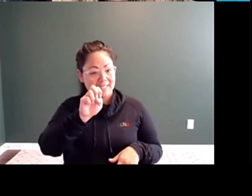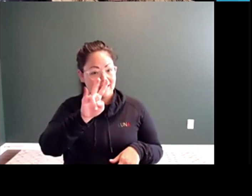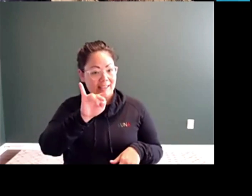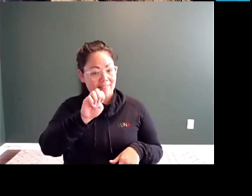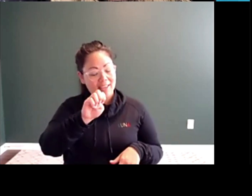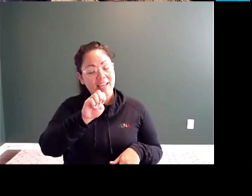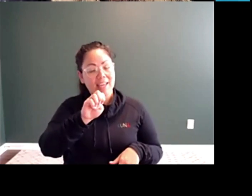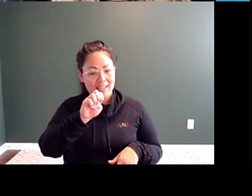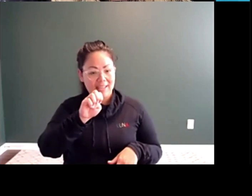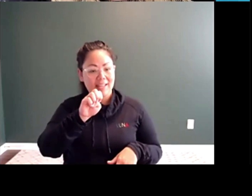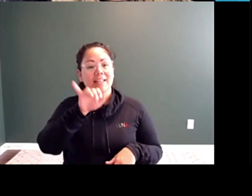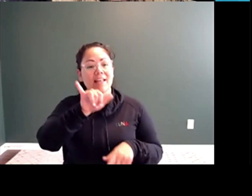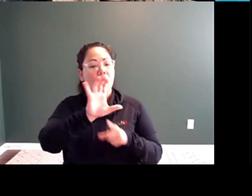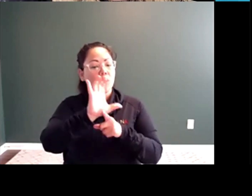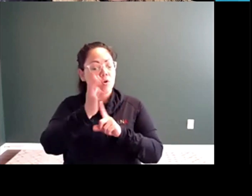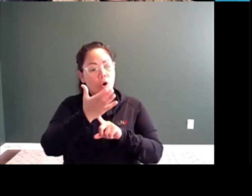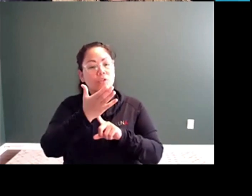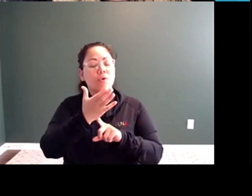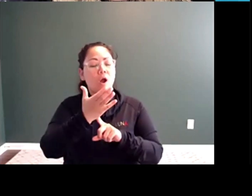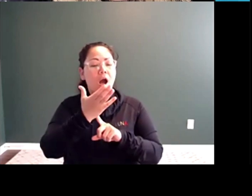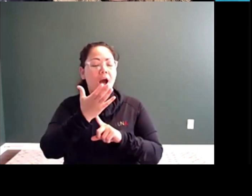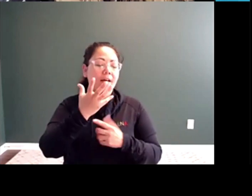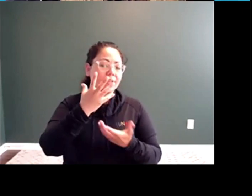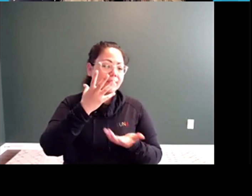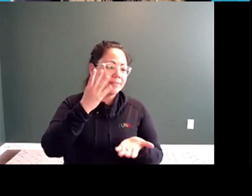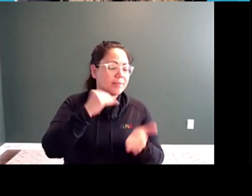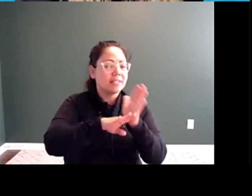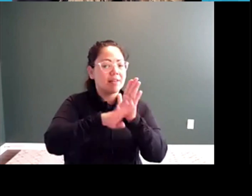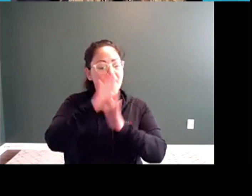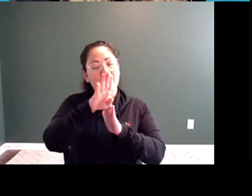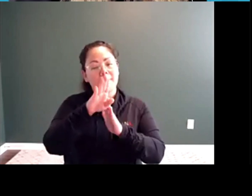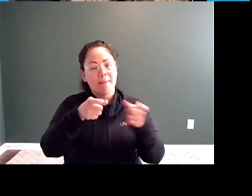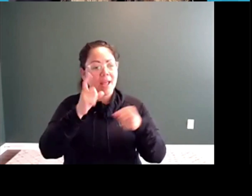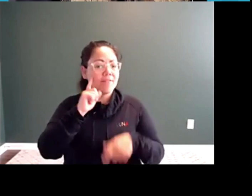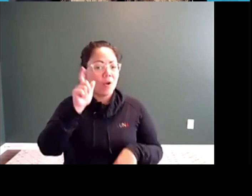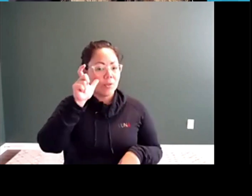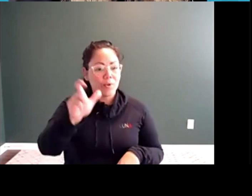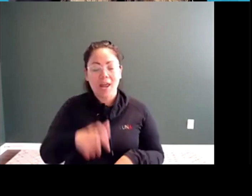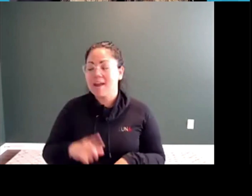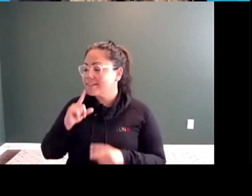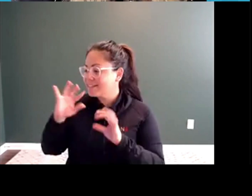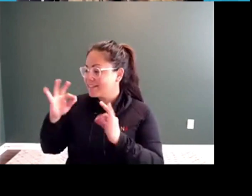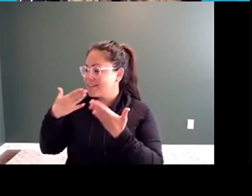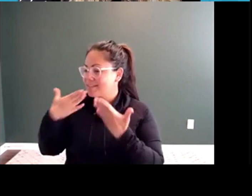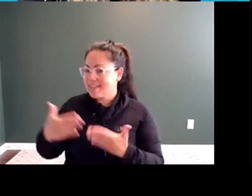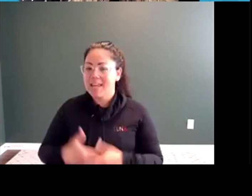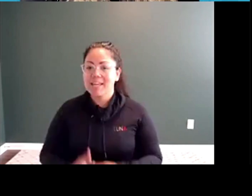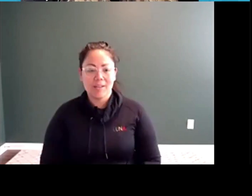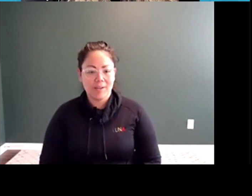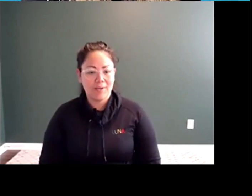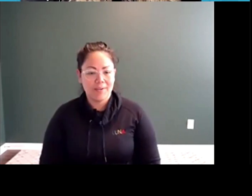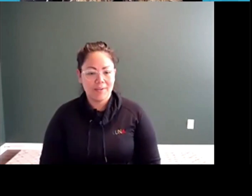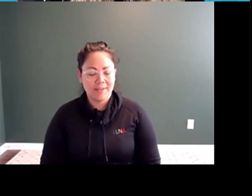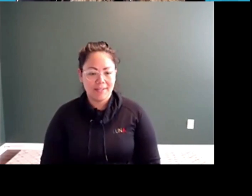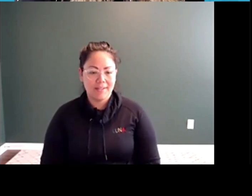the Cultural Enrichment Manager for LUNA. Thank you so much, Tiffany. I'm going to share my screen really quickly.